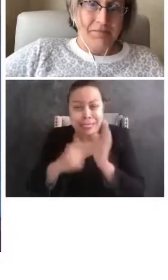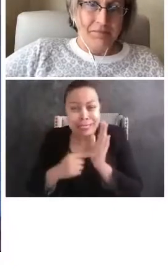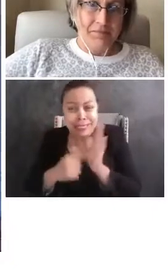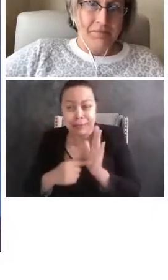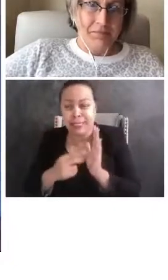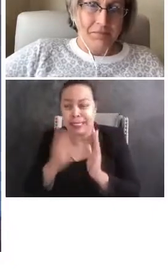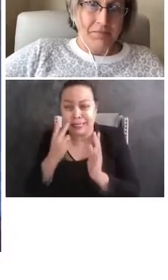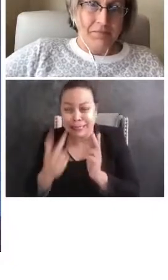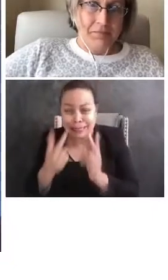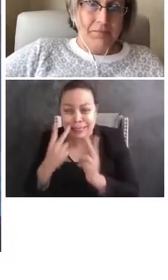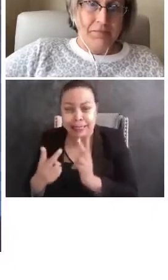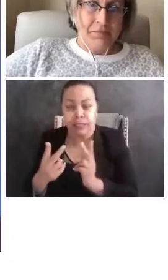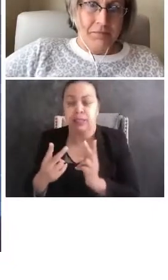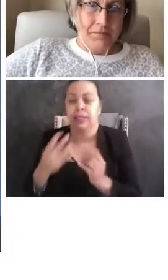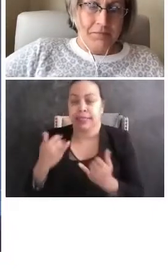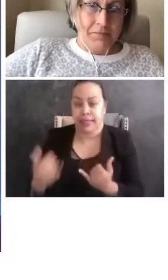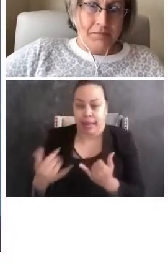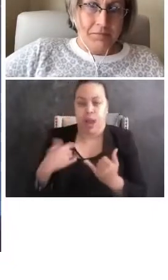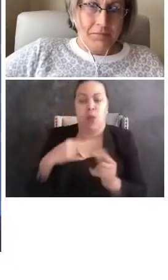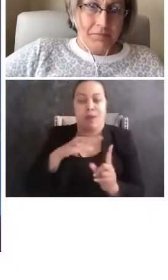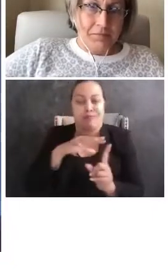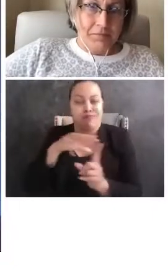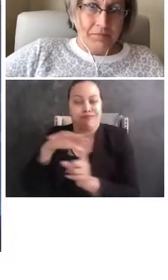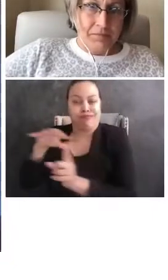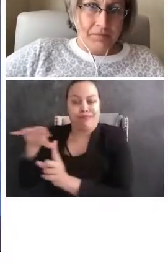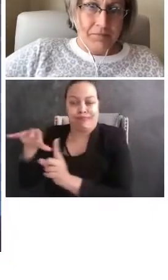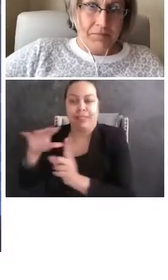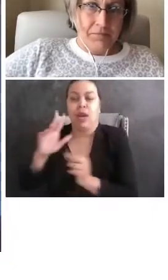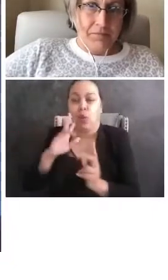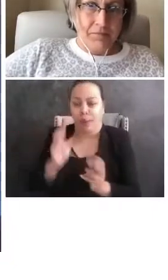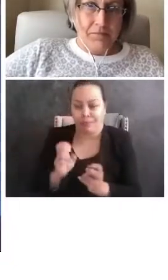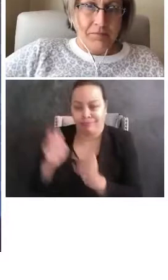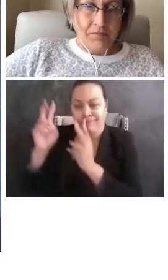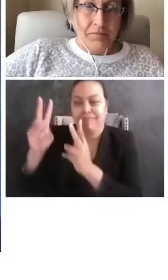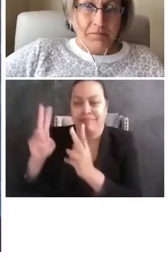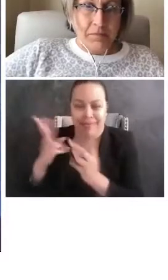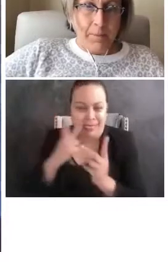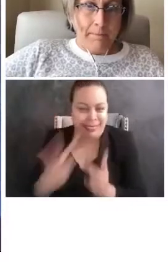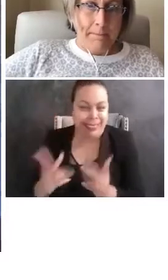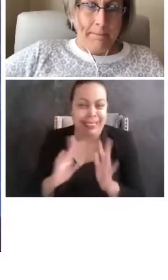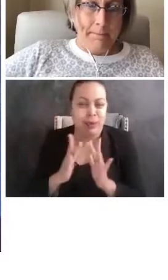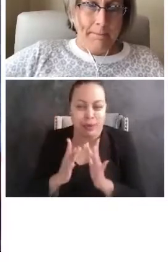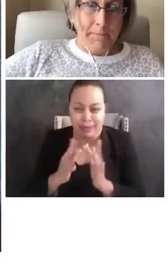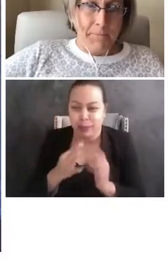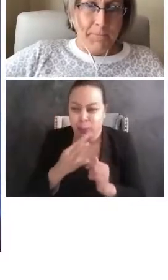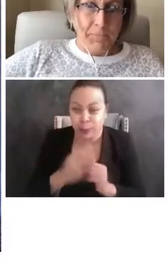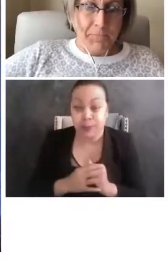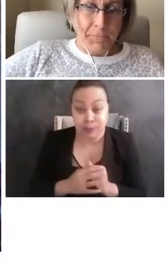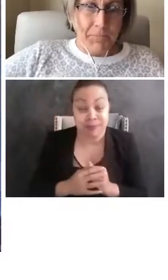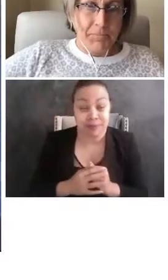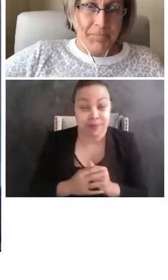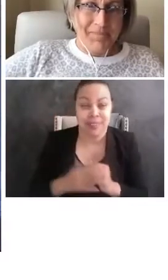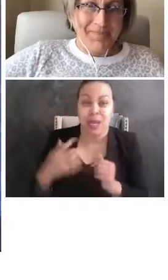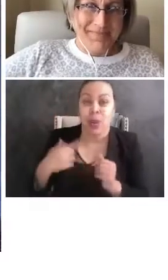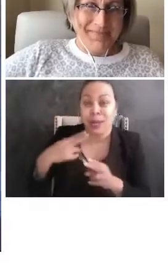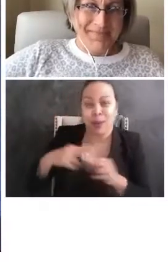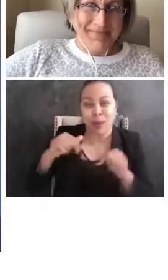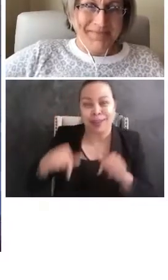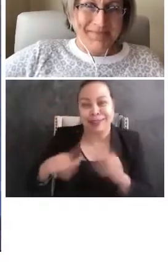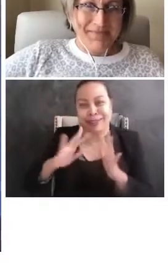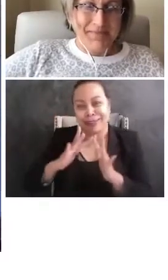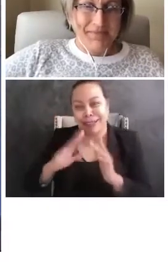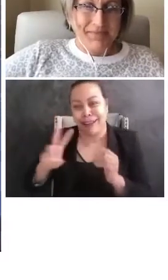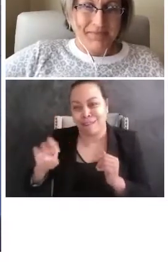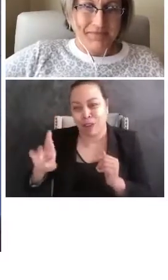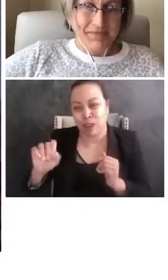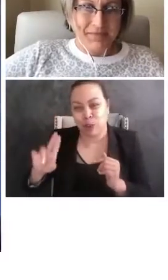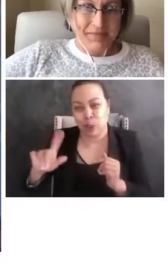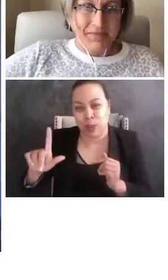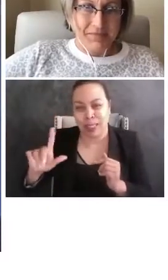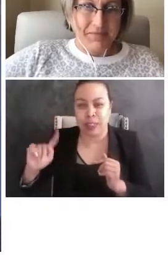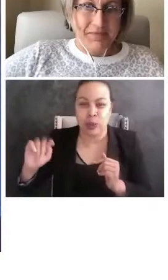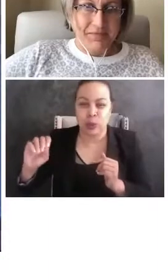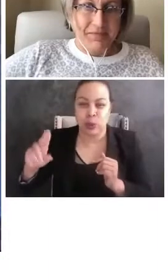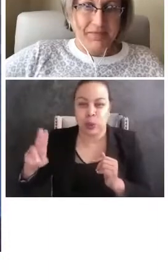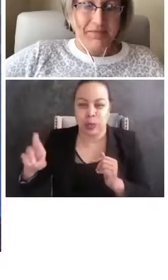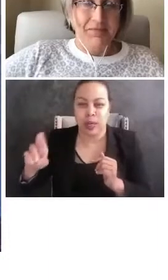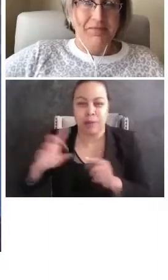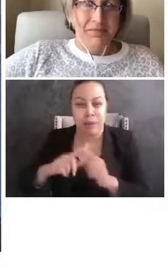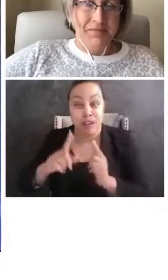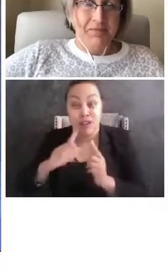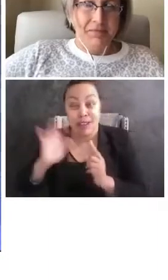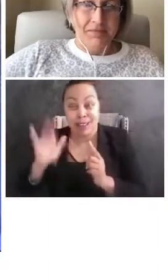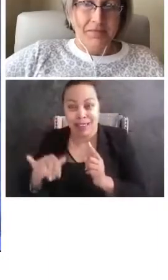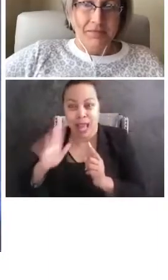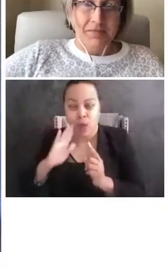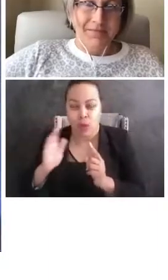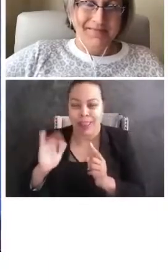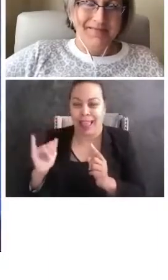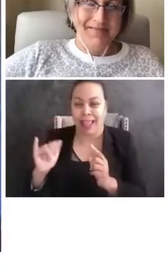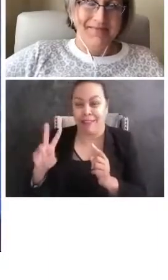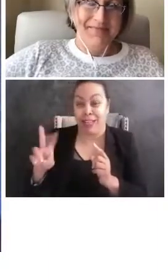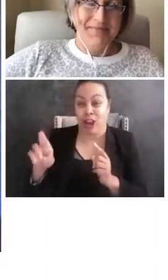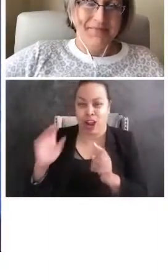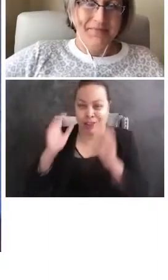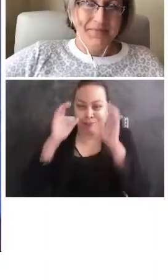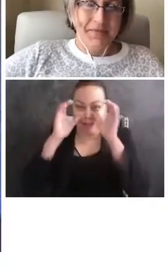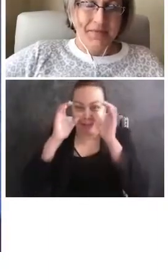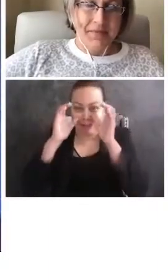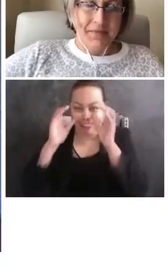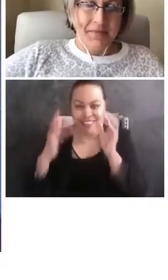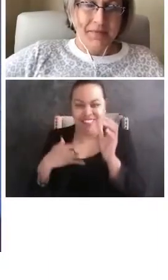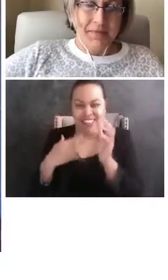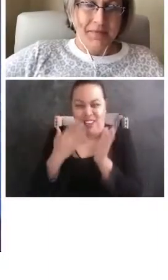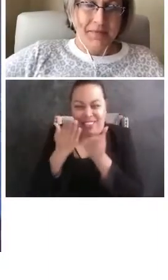We're currently working on putting together a virtual tour of this one as well.